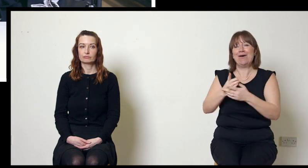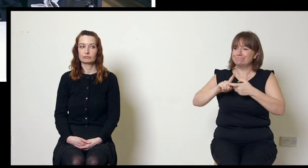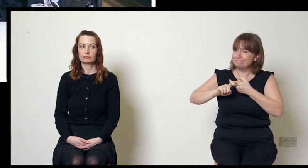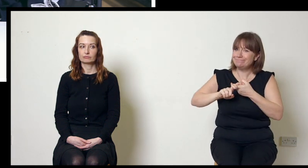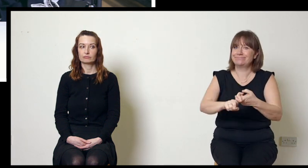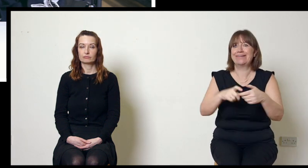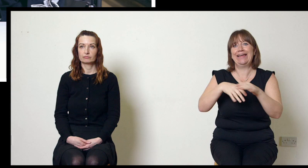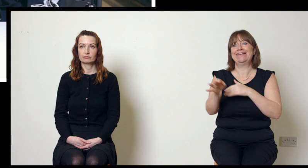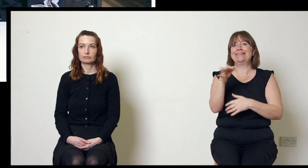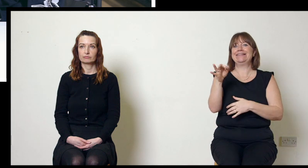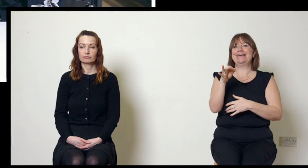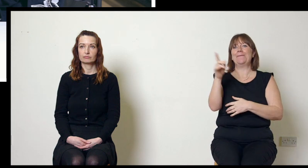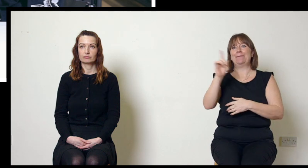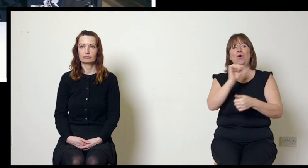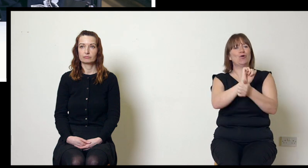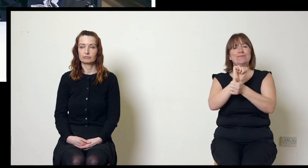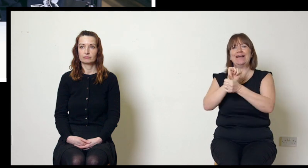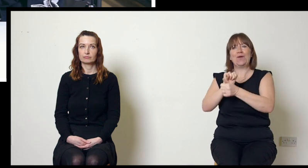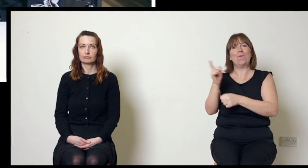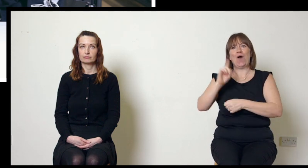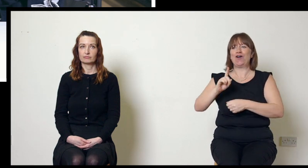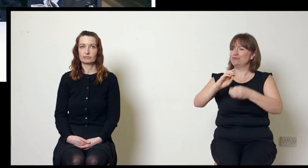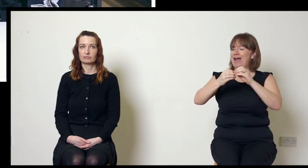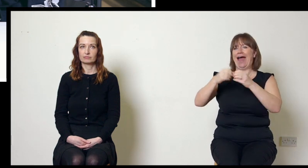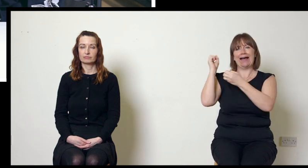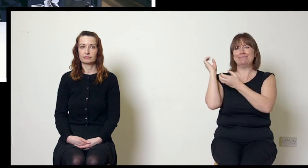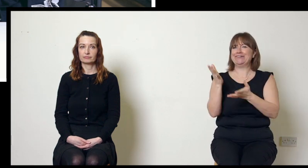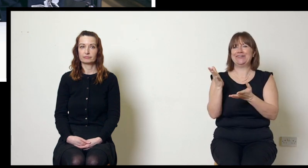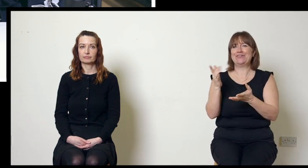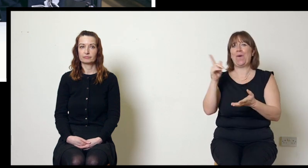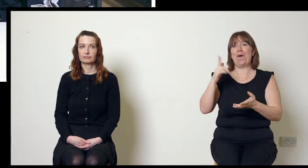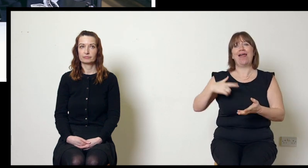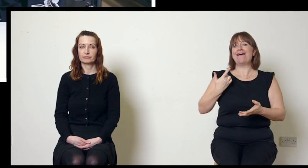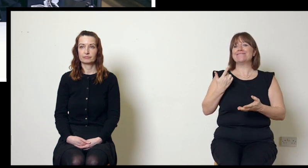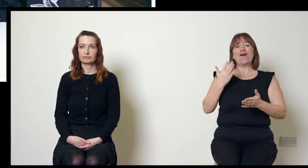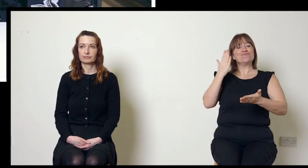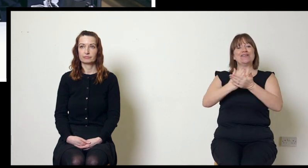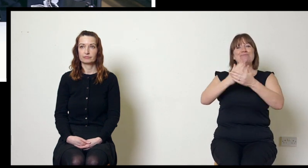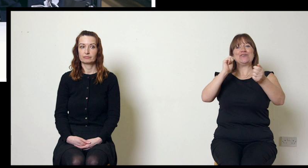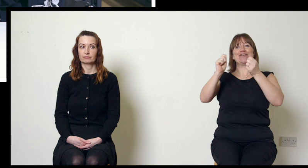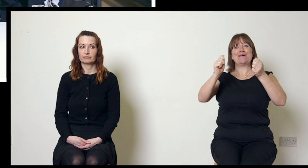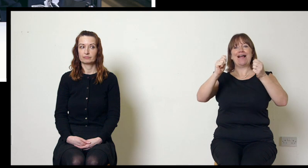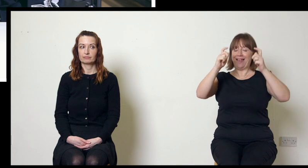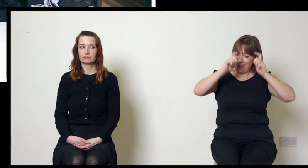and people are adopting the works that were created for that exhibition. So the life Reasonable Adjustment lives on beyond that month long programme.